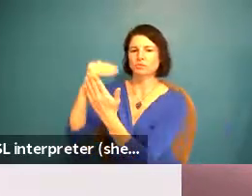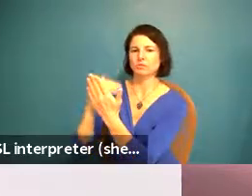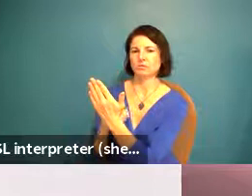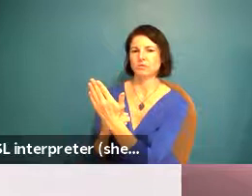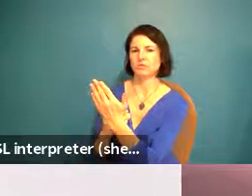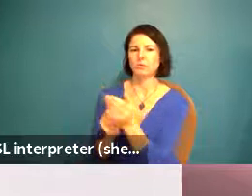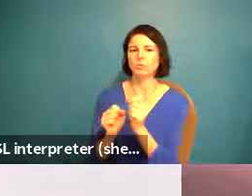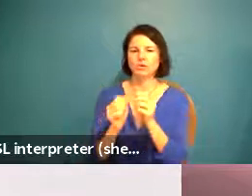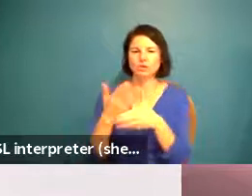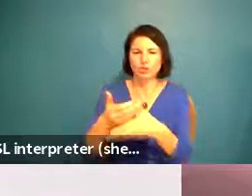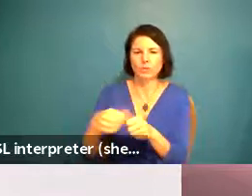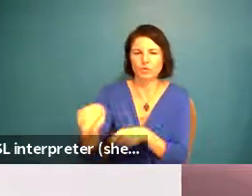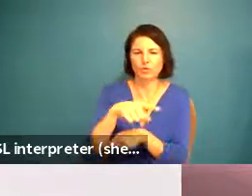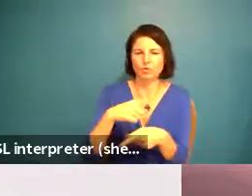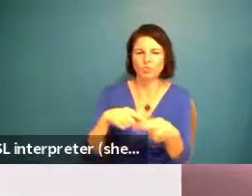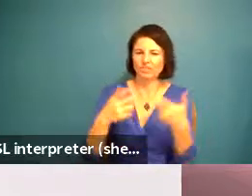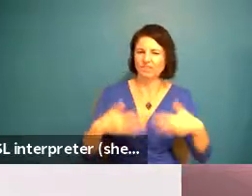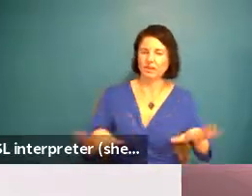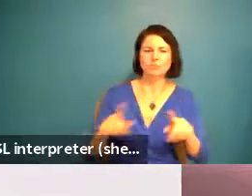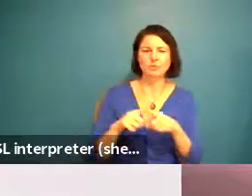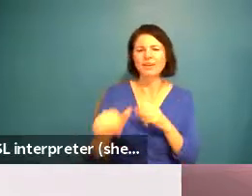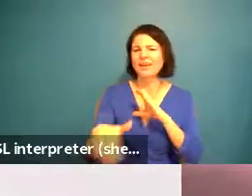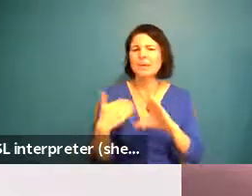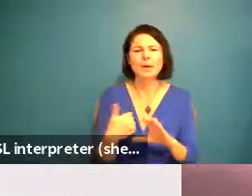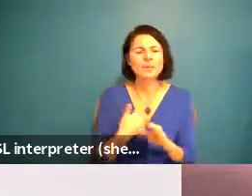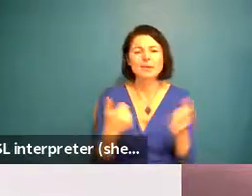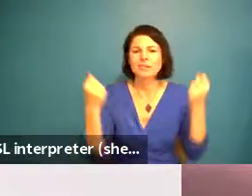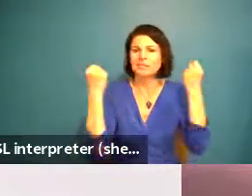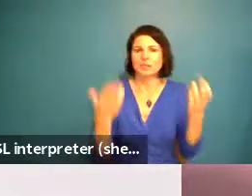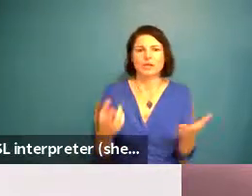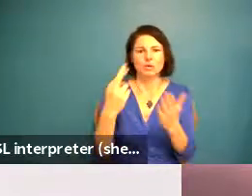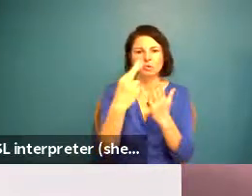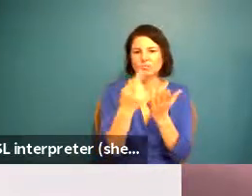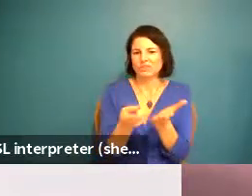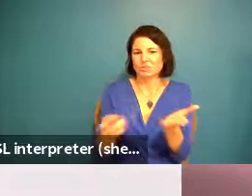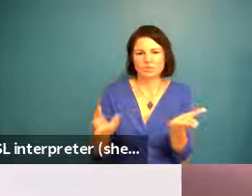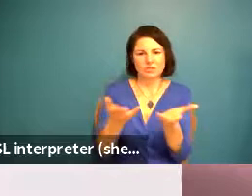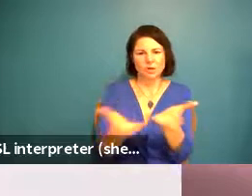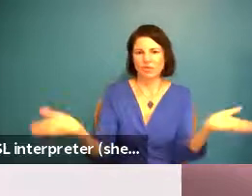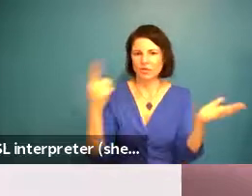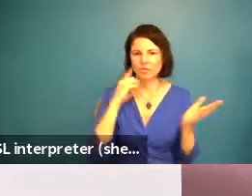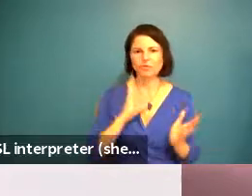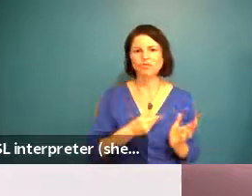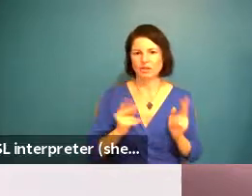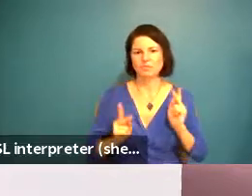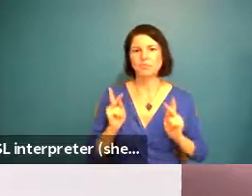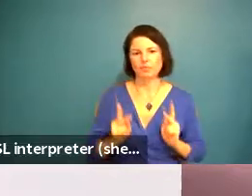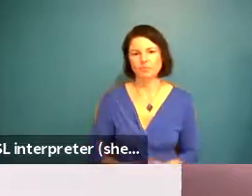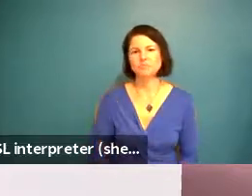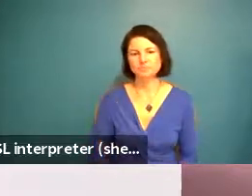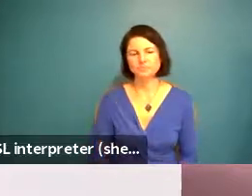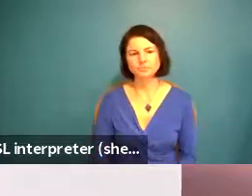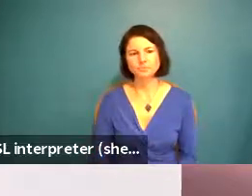if you have any questions. There's a lot of resources out there for trans people. And this presentation, I'm just going to go over